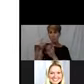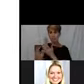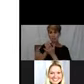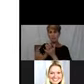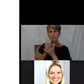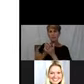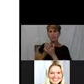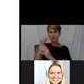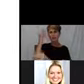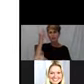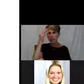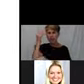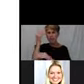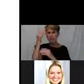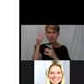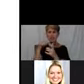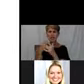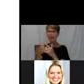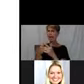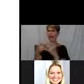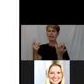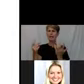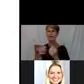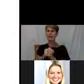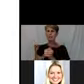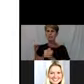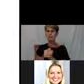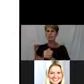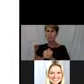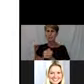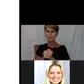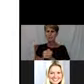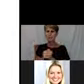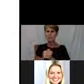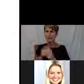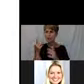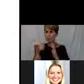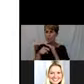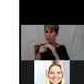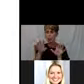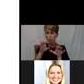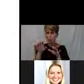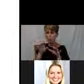that guide everything that we do. So the whole idea of street medicine